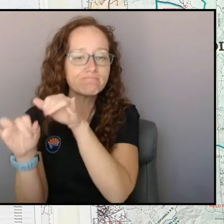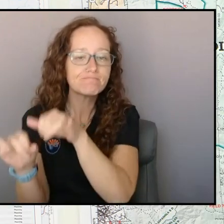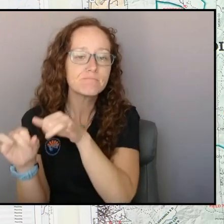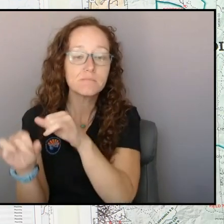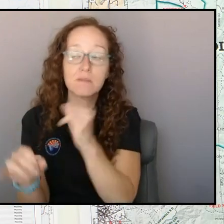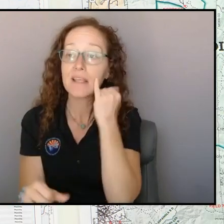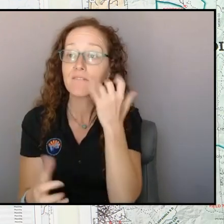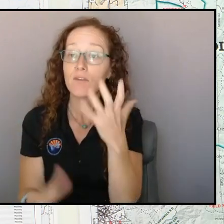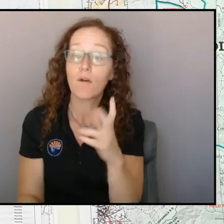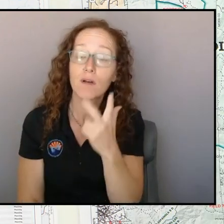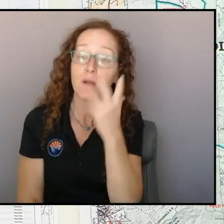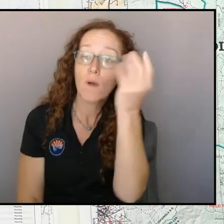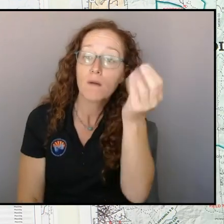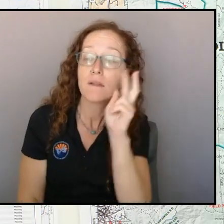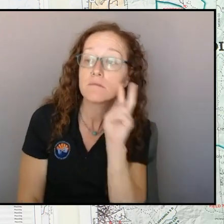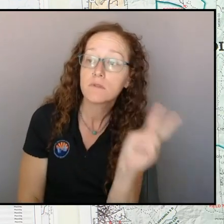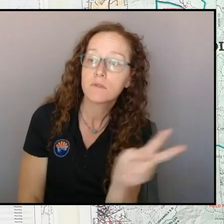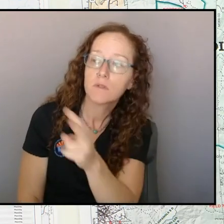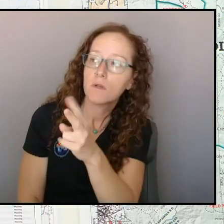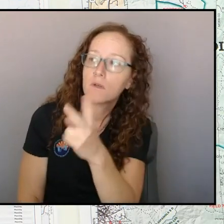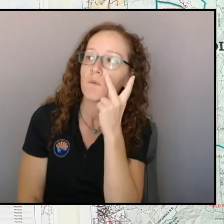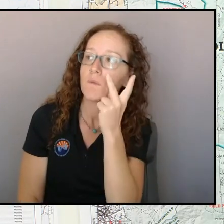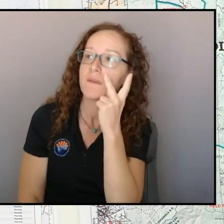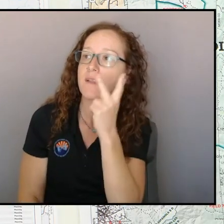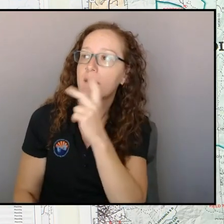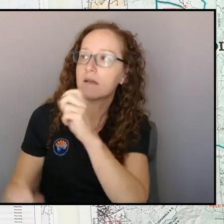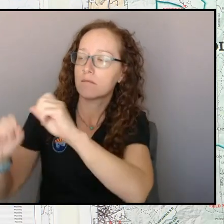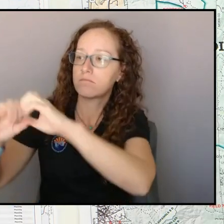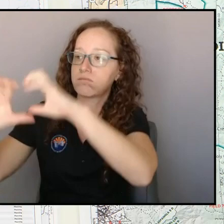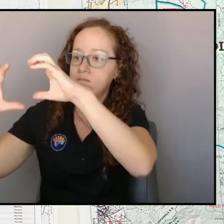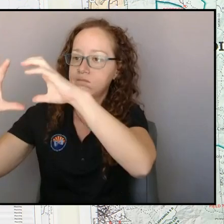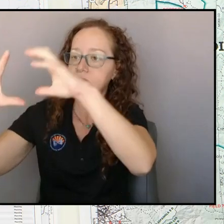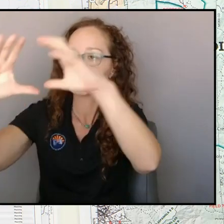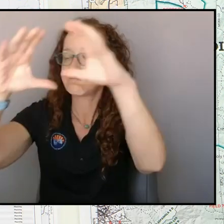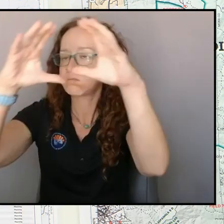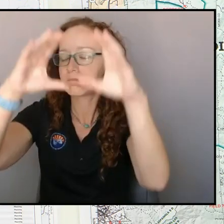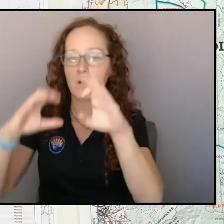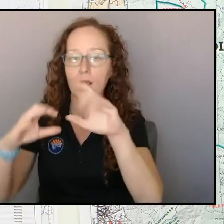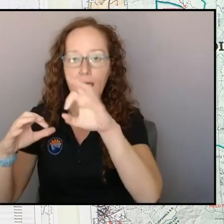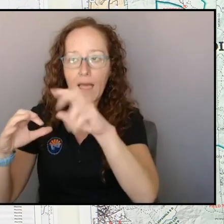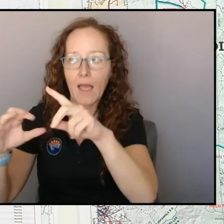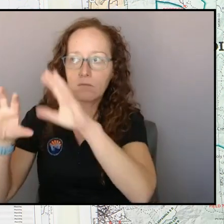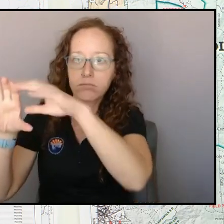to see a field of cumulus clouds. So, it's a good indicator that things are starting to get going. They'll